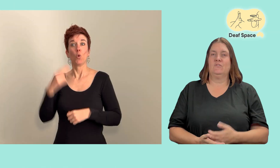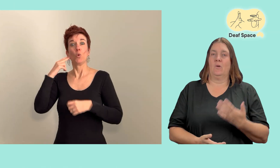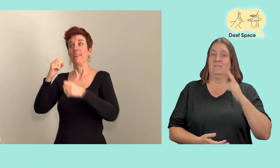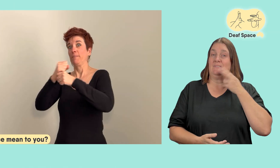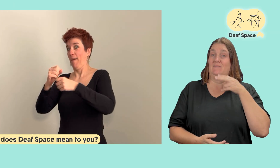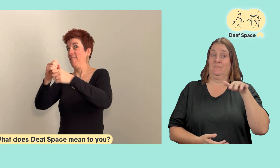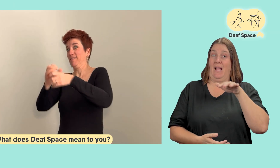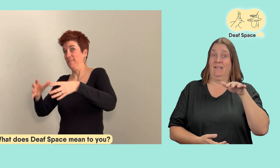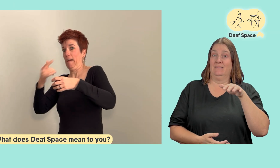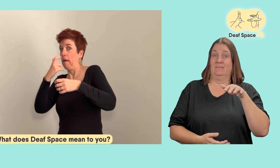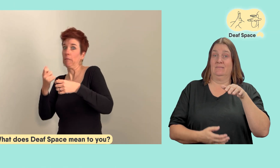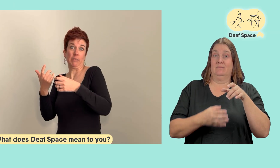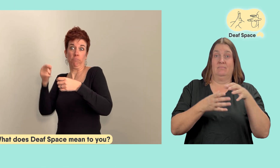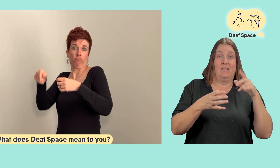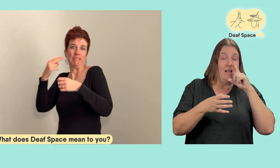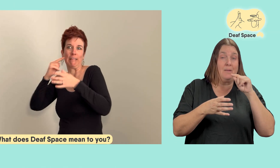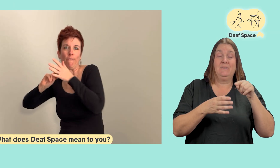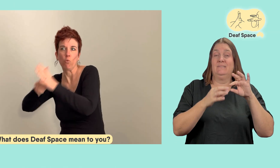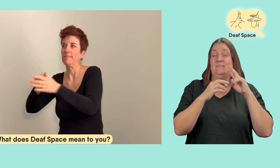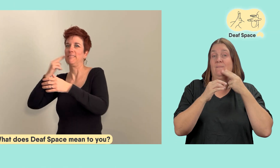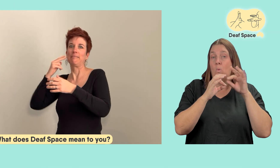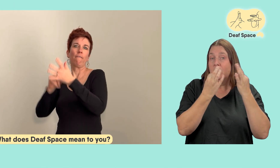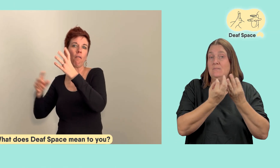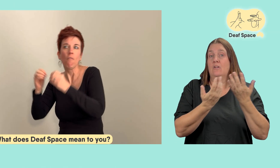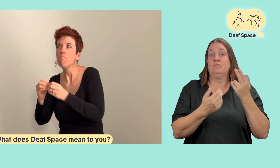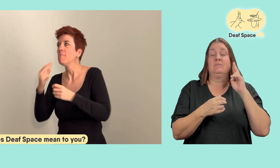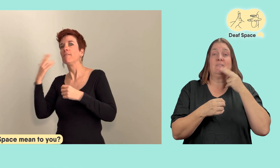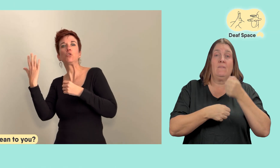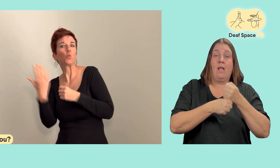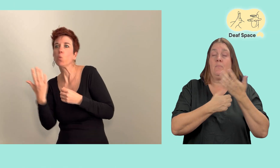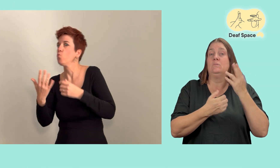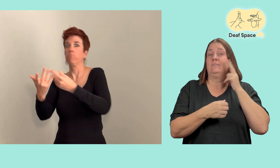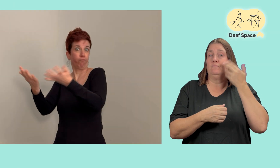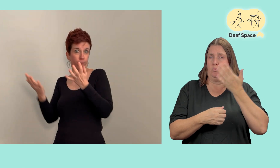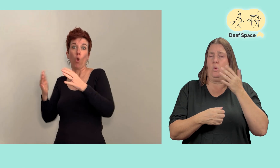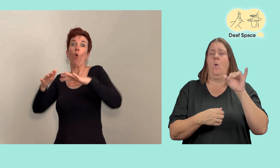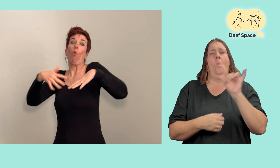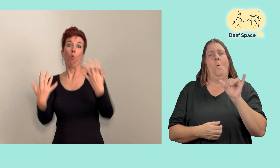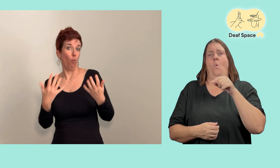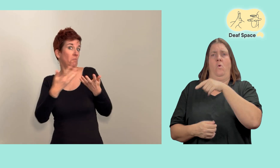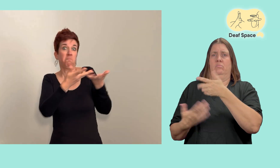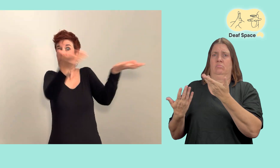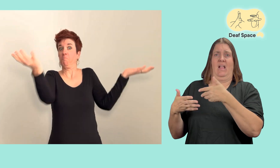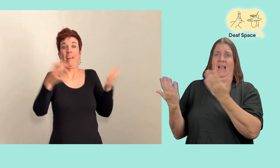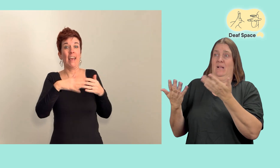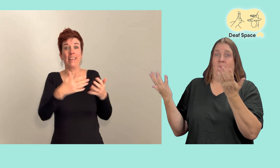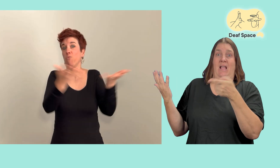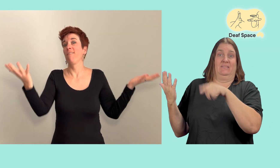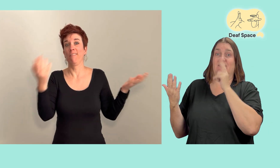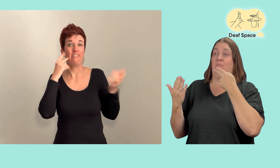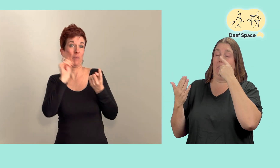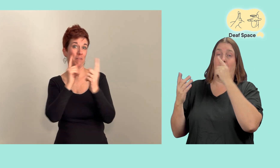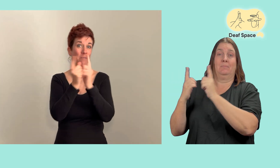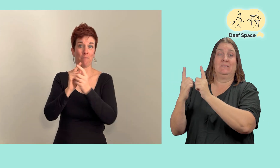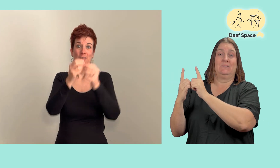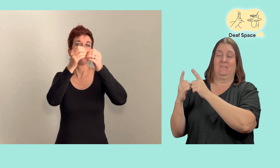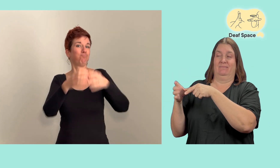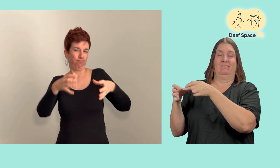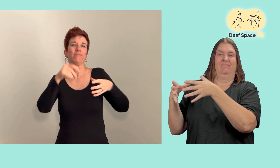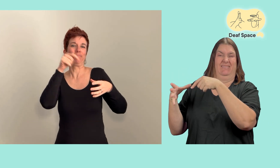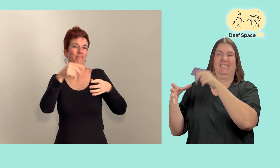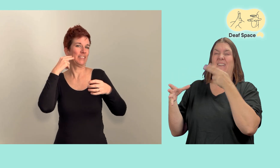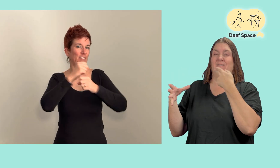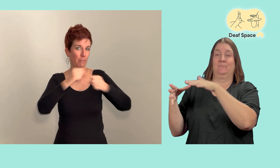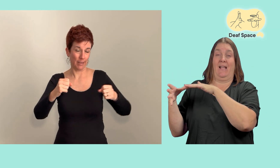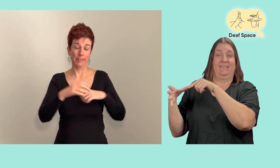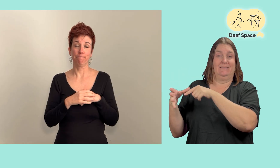So Deaf spaces can be Deaf organisations, Deaf clubs or Deaf schools, or in fact in any space that Deaf people come together to meet.